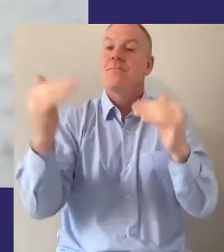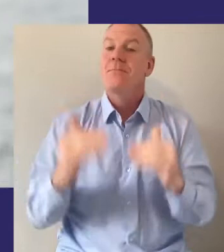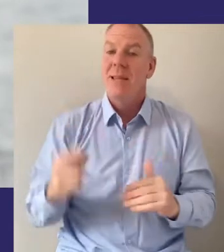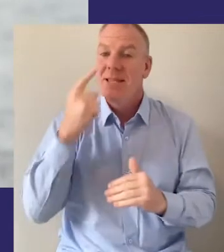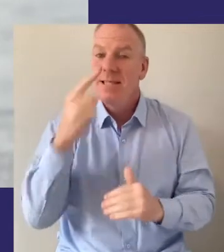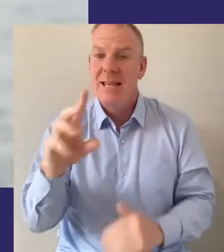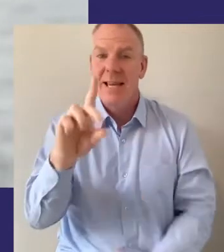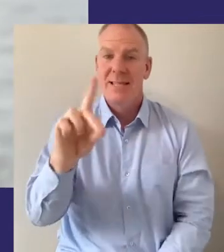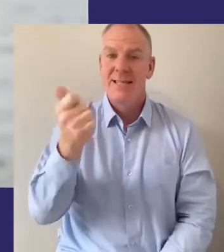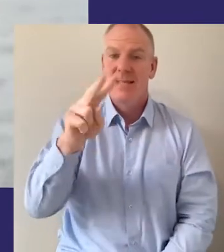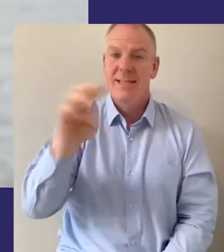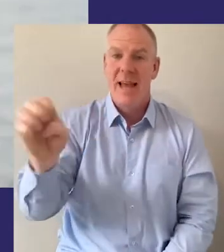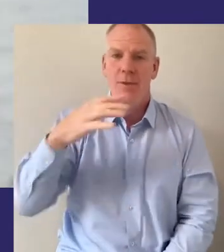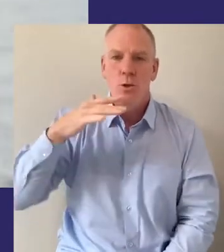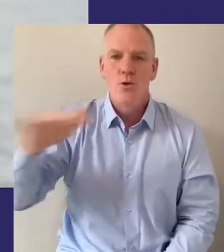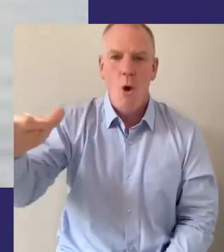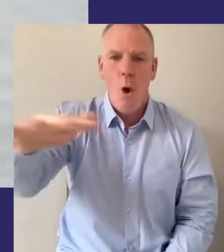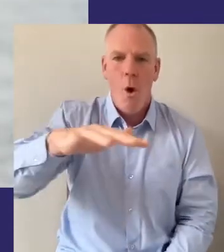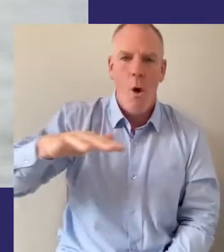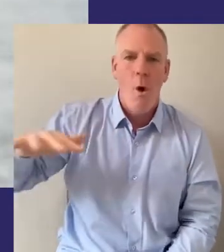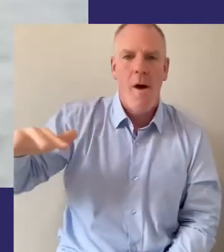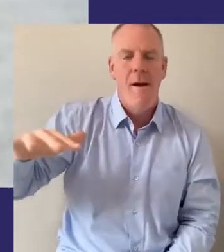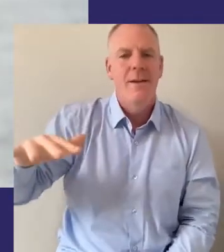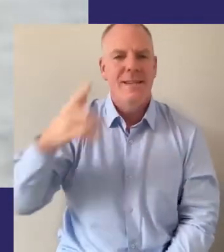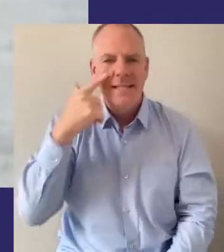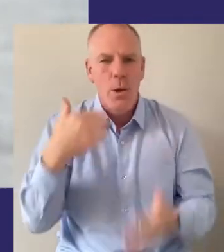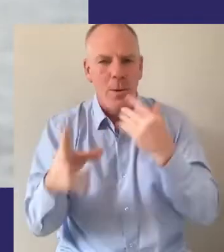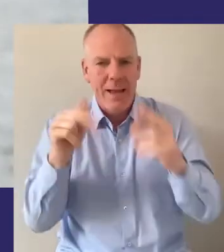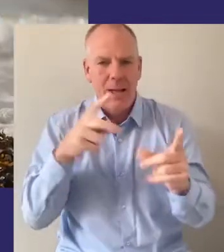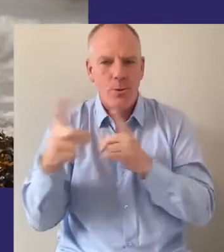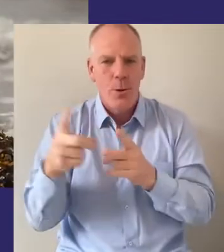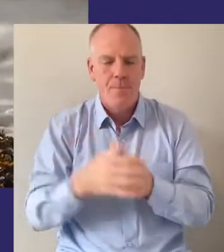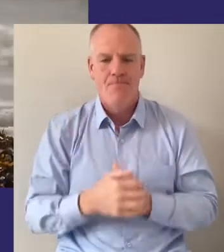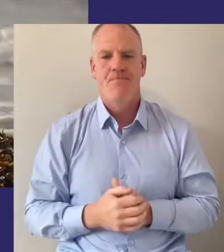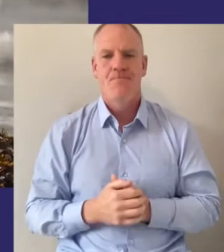see Dave on the shoreline to see how we can collect some data of our own. Hi, Dave, thank